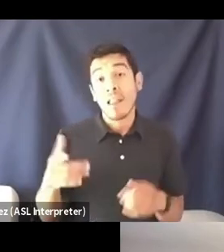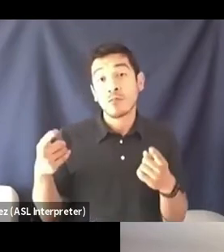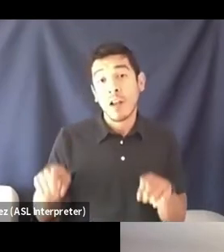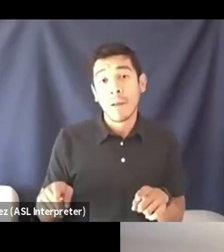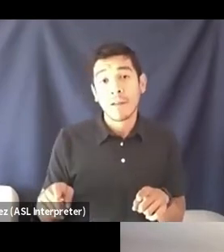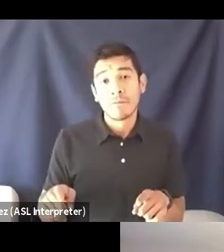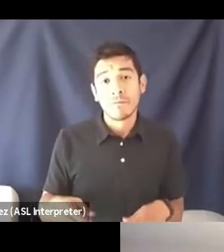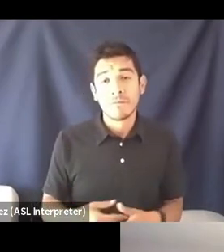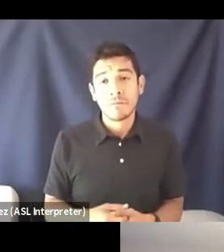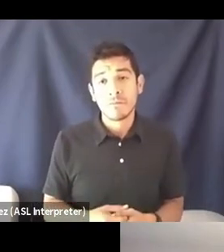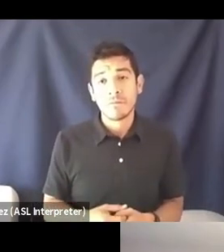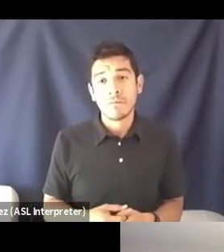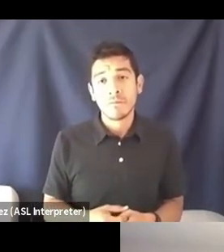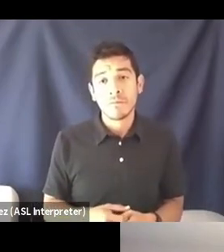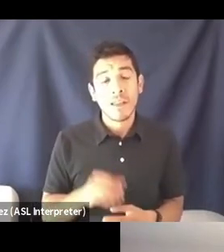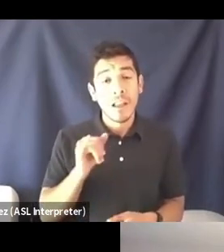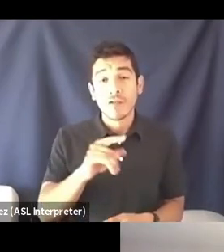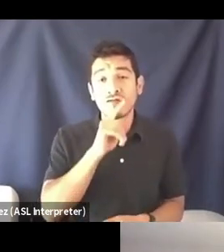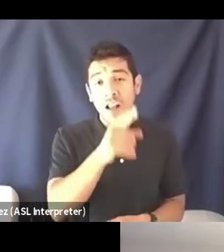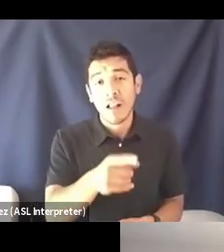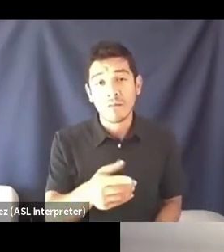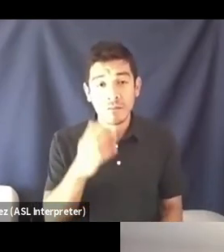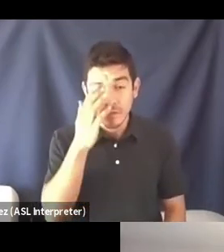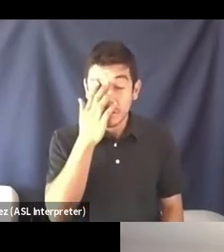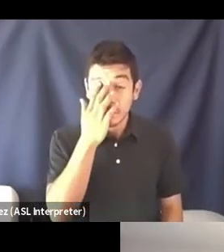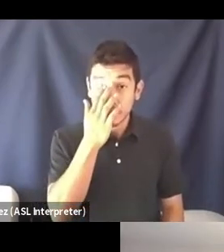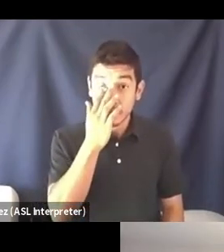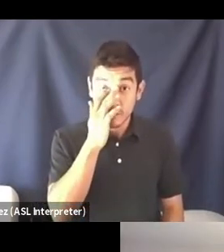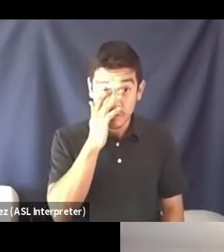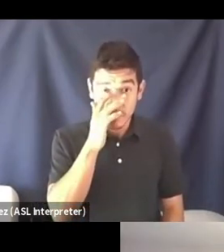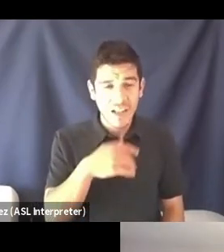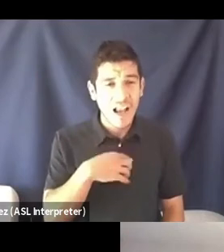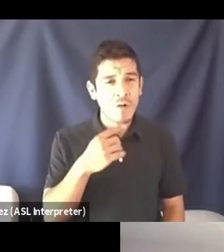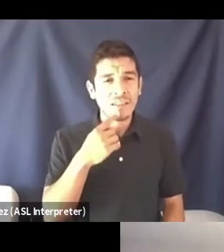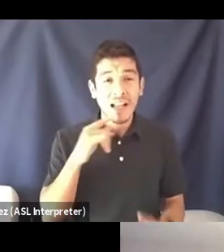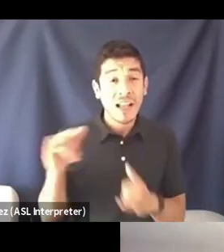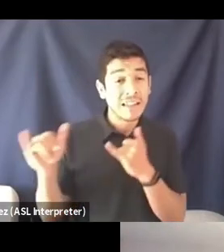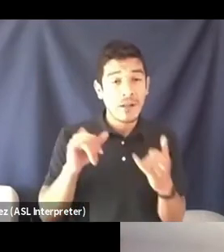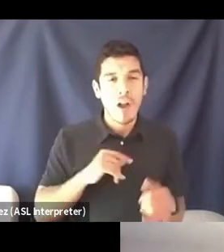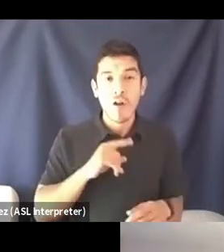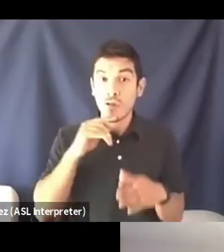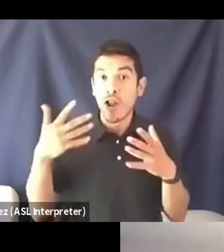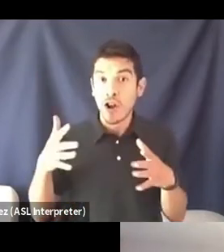Just the reality. I would say the same. I was really nervous about it because I grew up